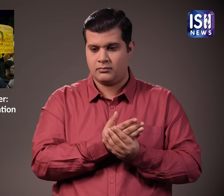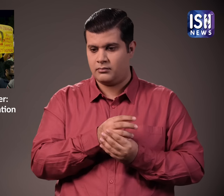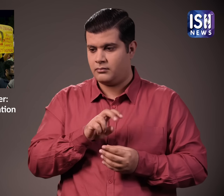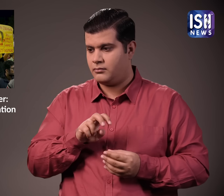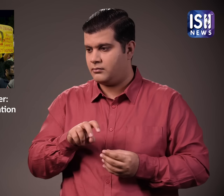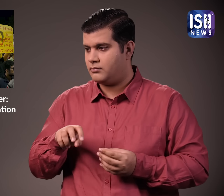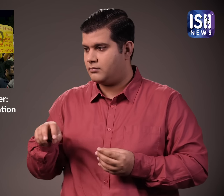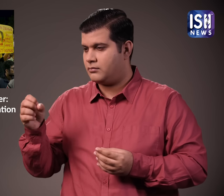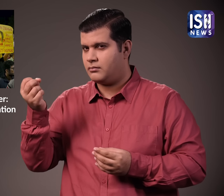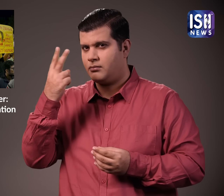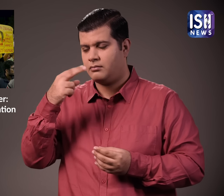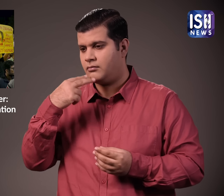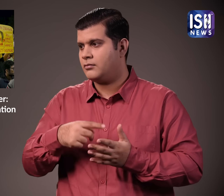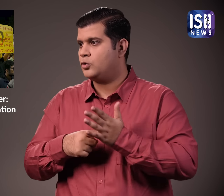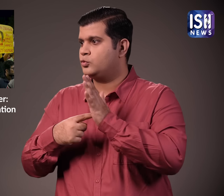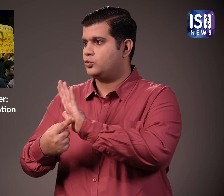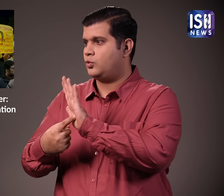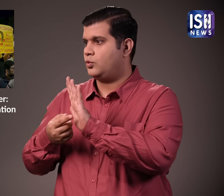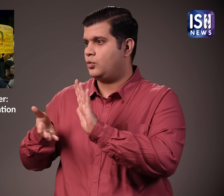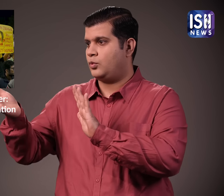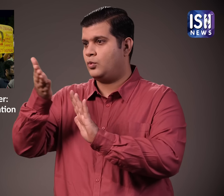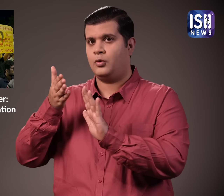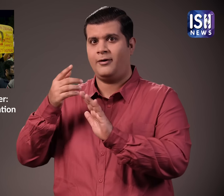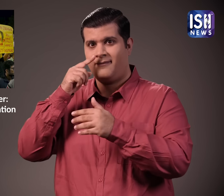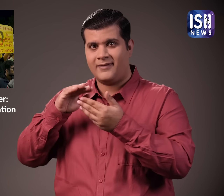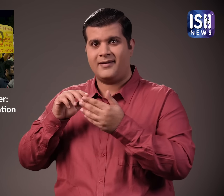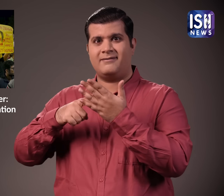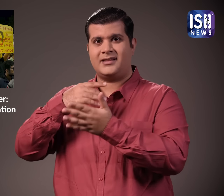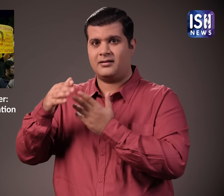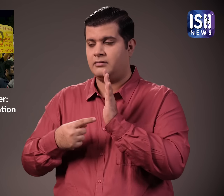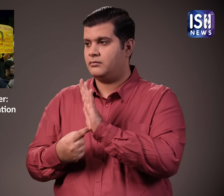He took a picture, walked out and showed the picture to the family waiting outside.